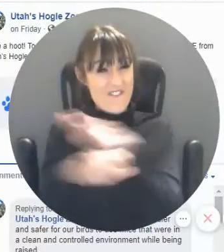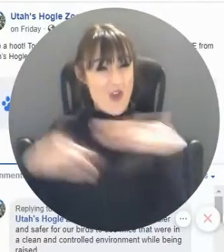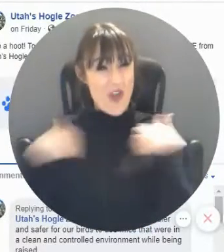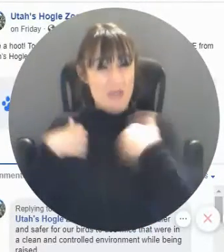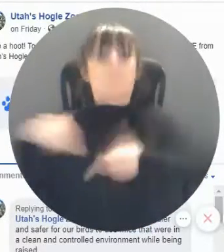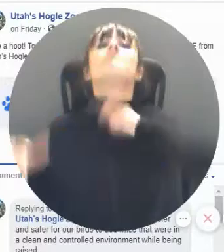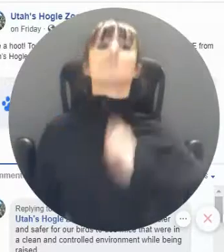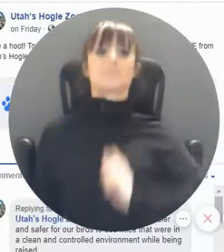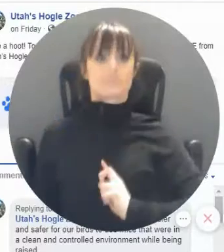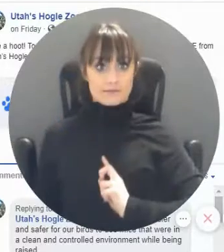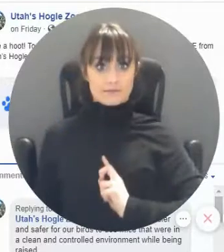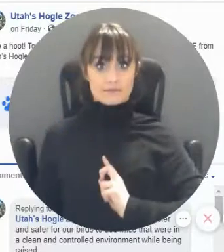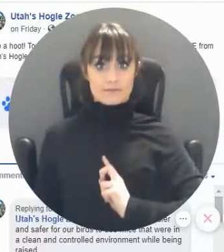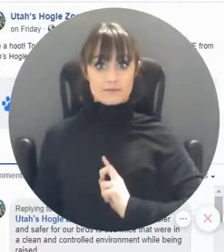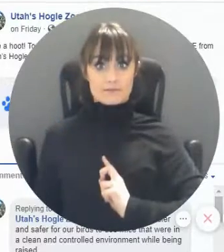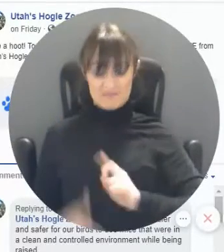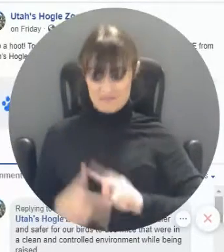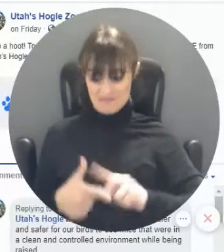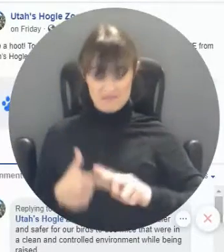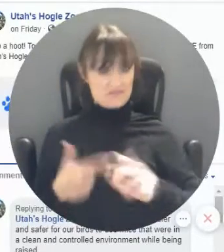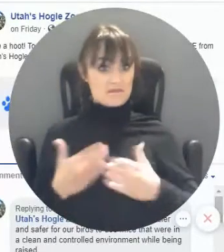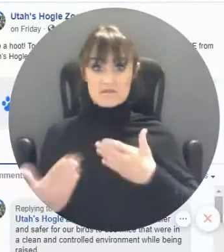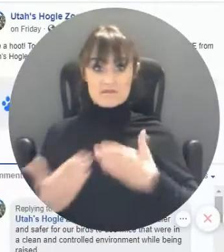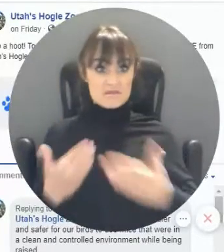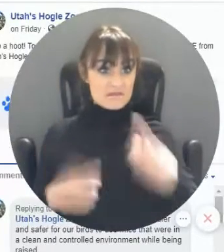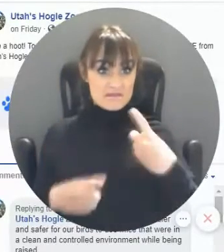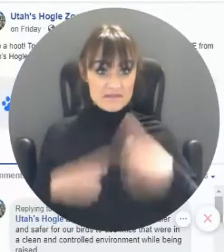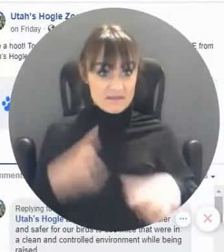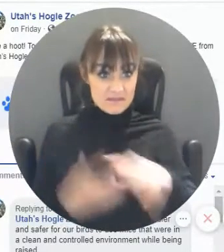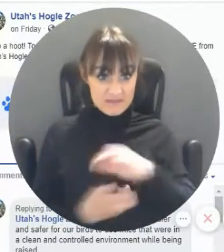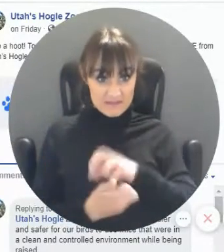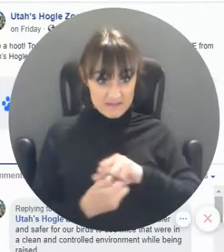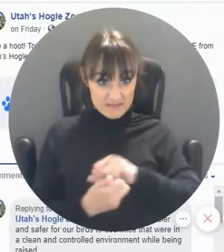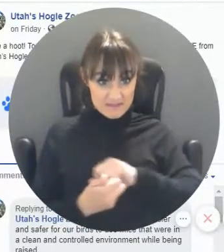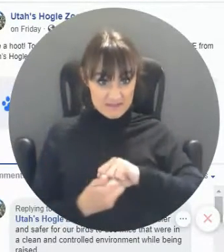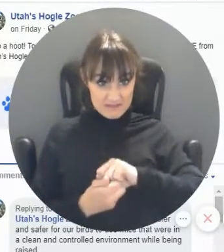the stuff that can't get digested actually forms into this